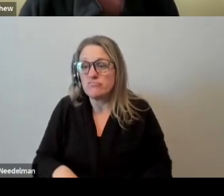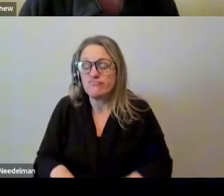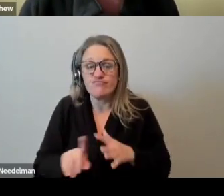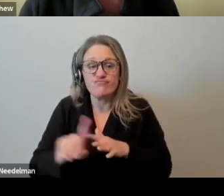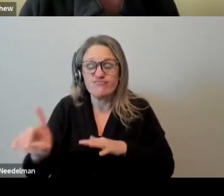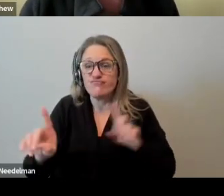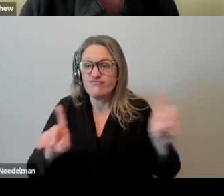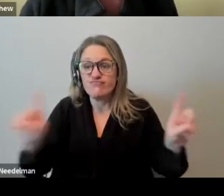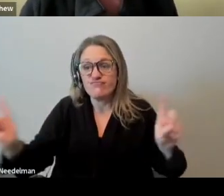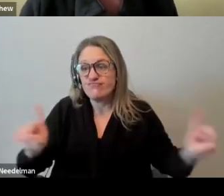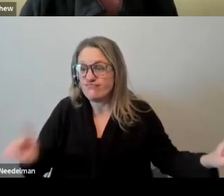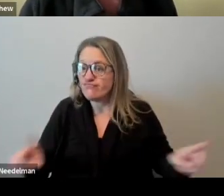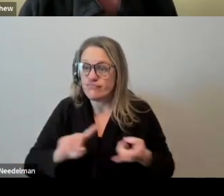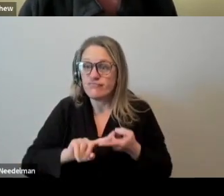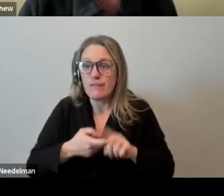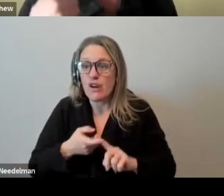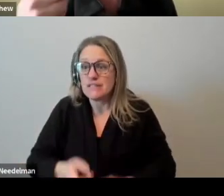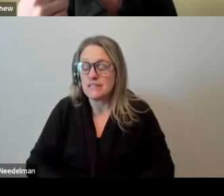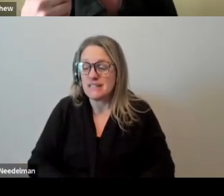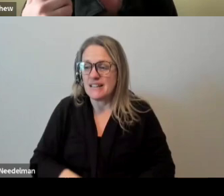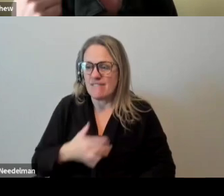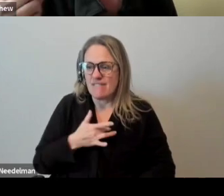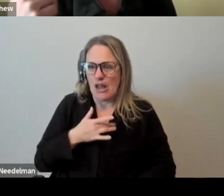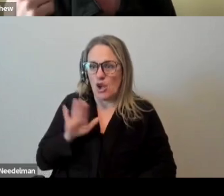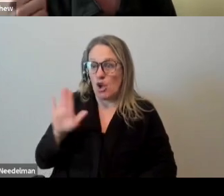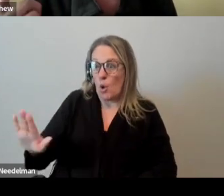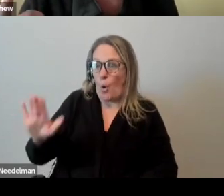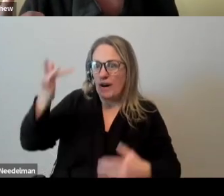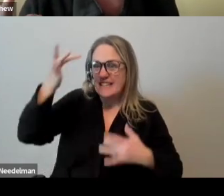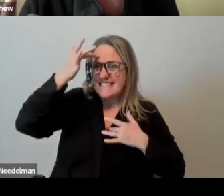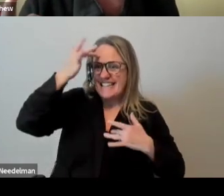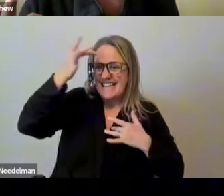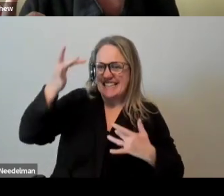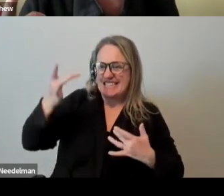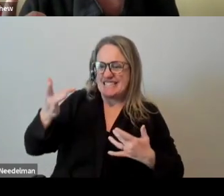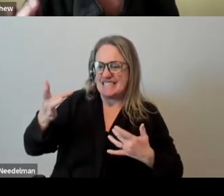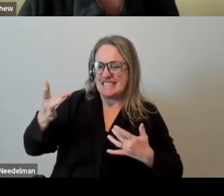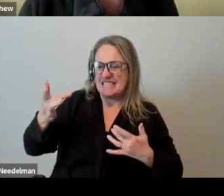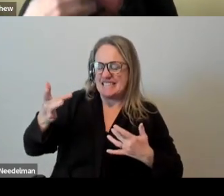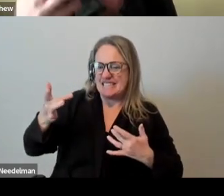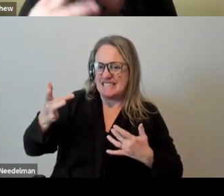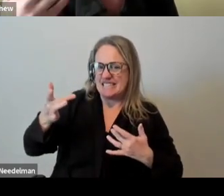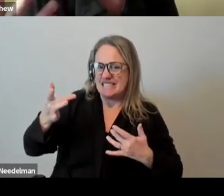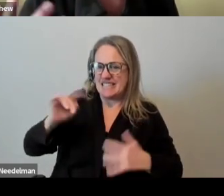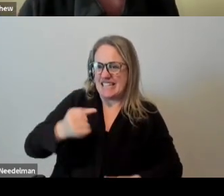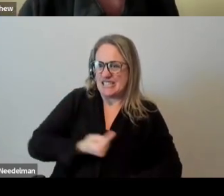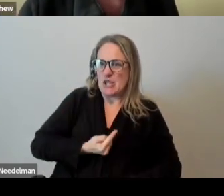How people are gonna feel like your sickness is an affront to them and sort of the the